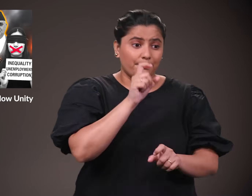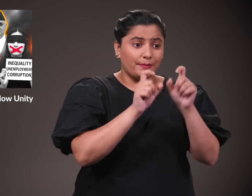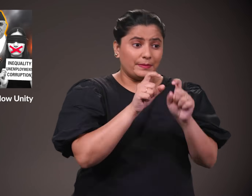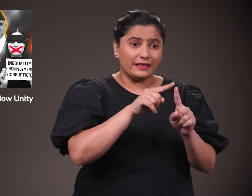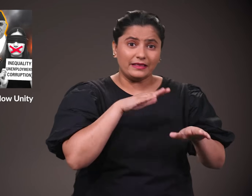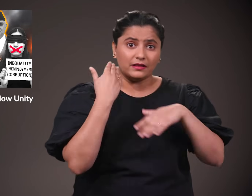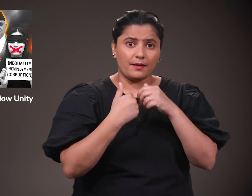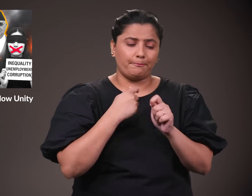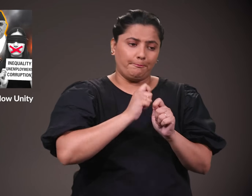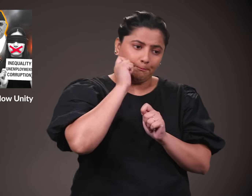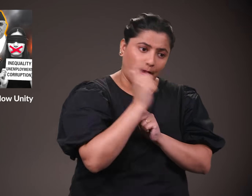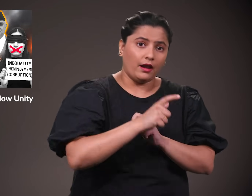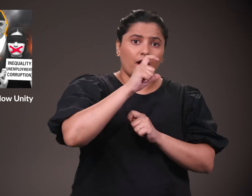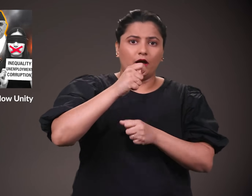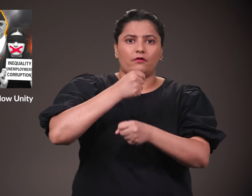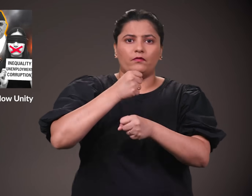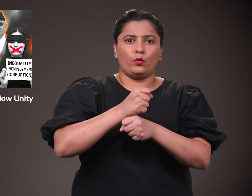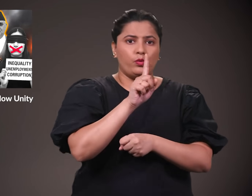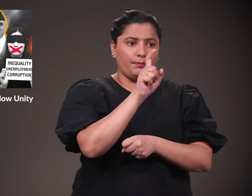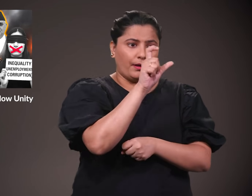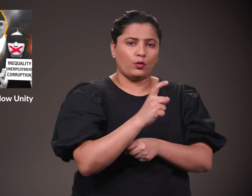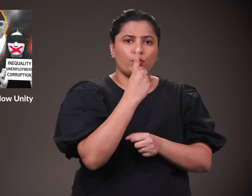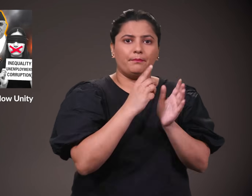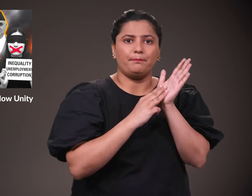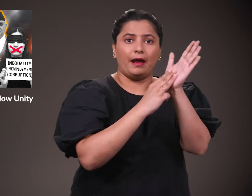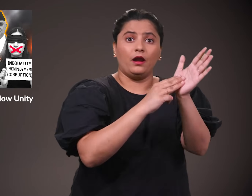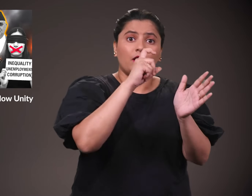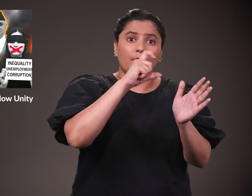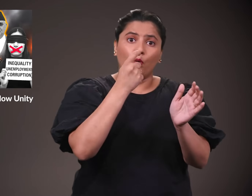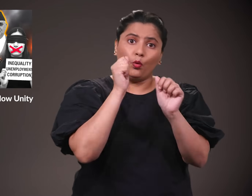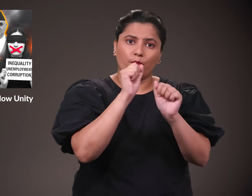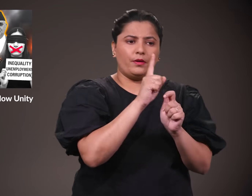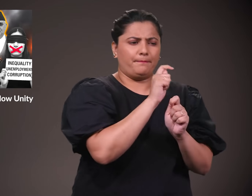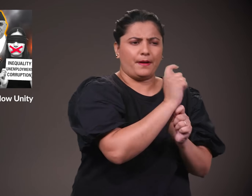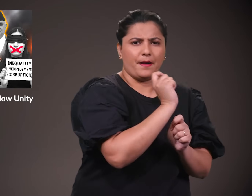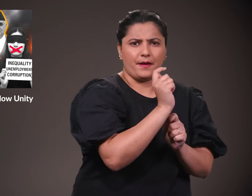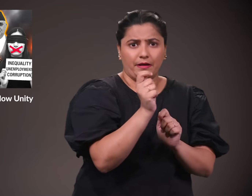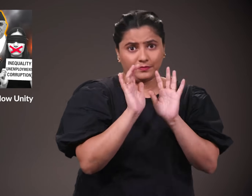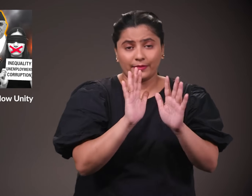Families of the deceased were promised compensation (about one million rupees each).